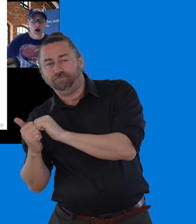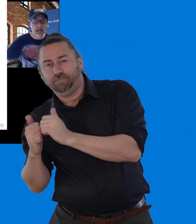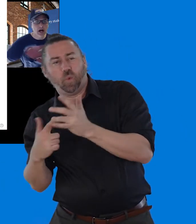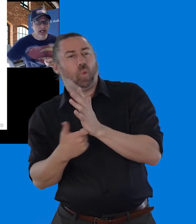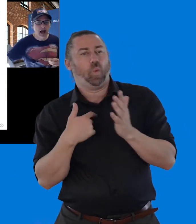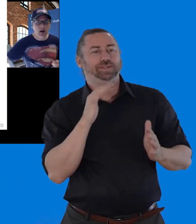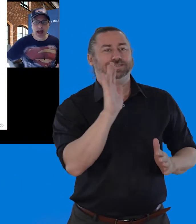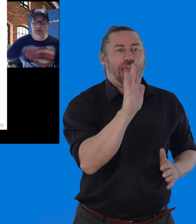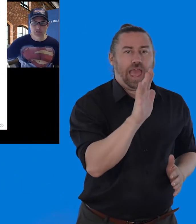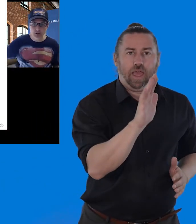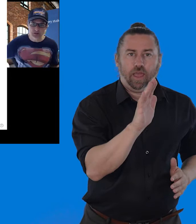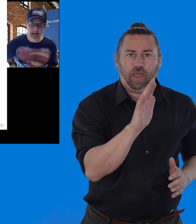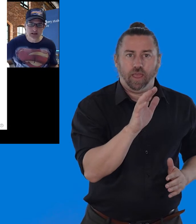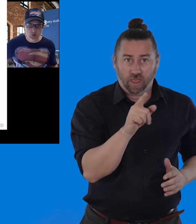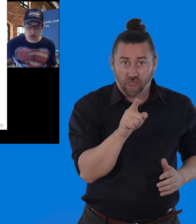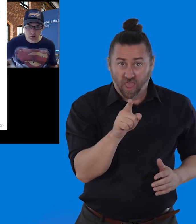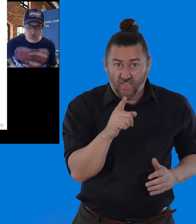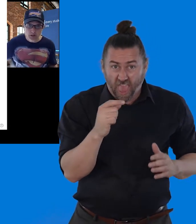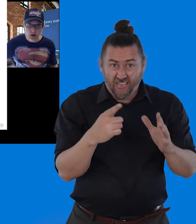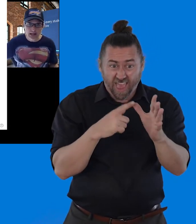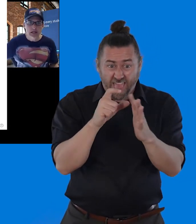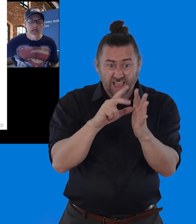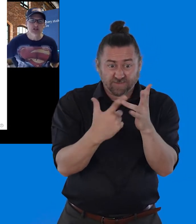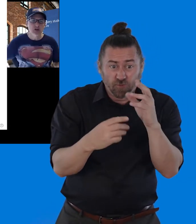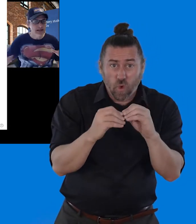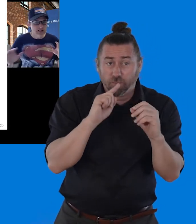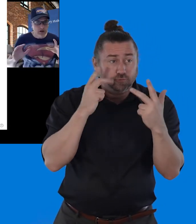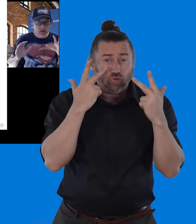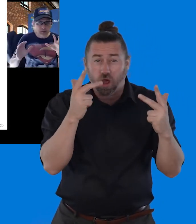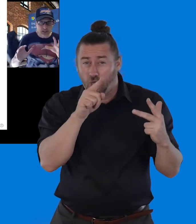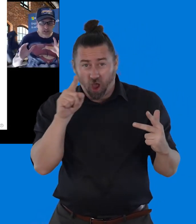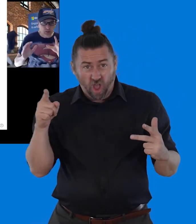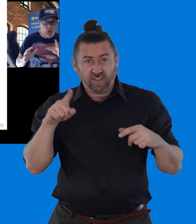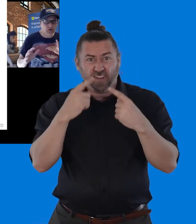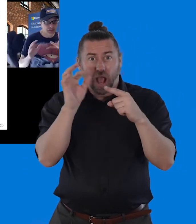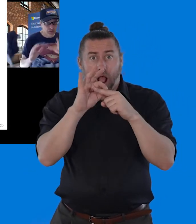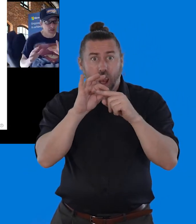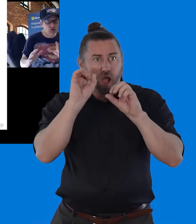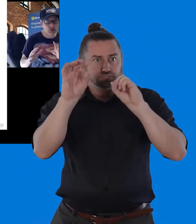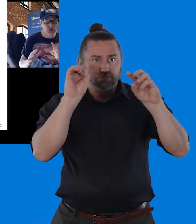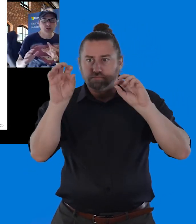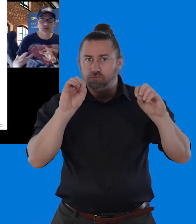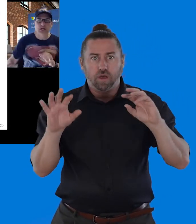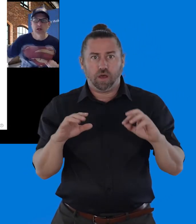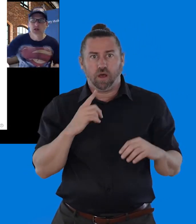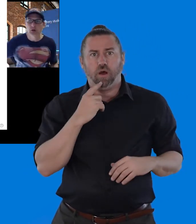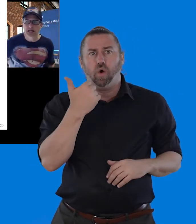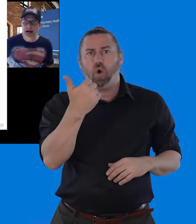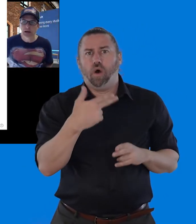highlighting our adverbs as well. OK. So that's going to be support for some of your students, no doubt.